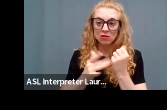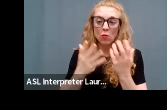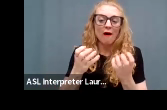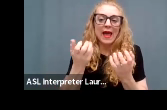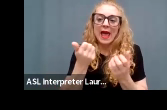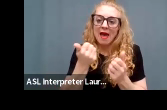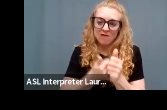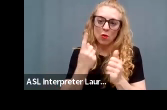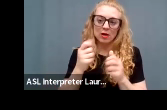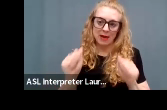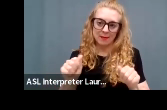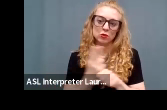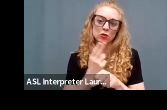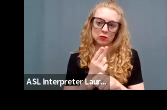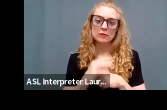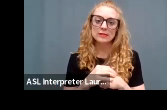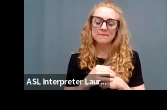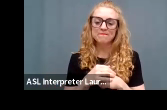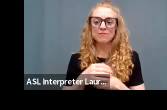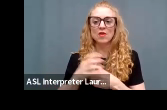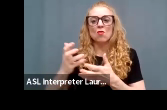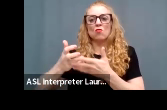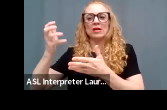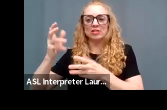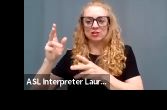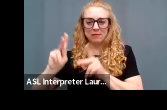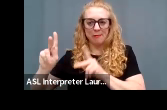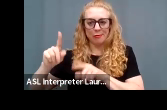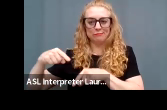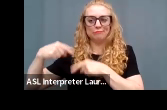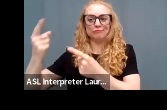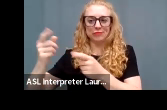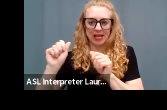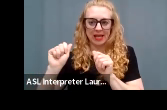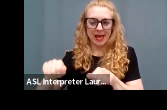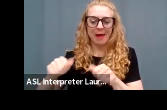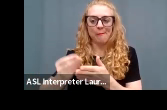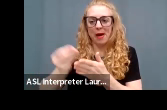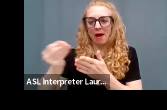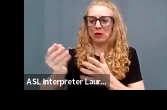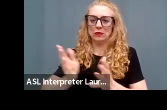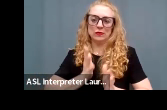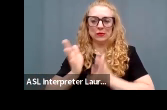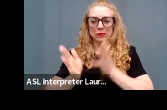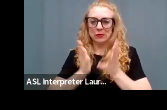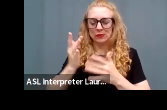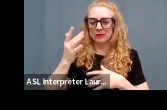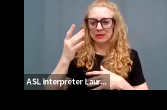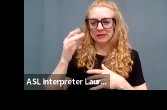um the very wealthy have been able to afford very very sophisticated Smart Homes for years and years